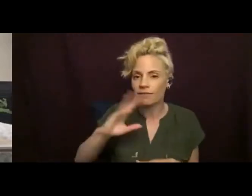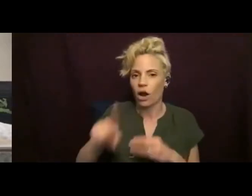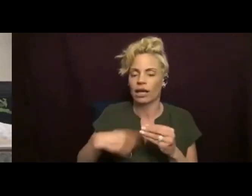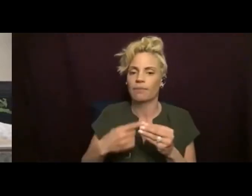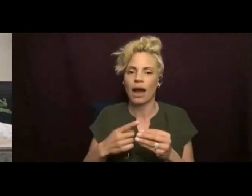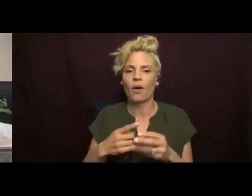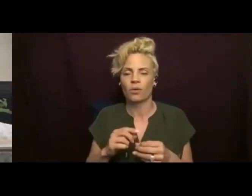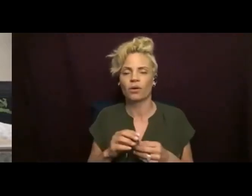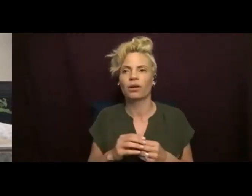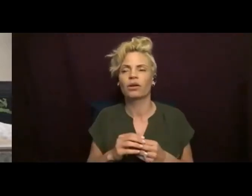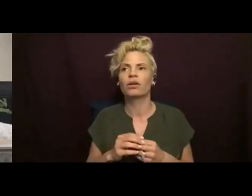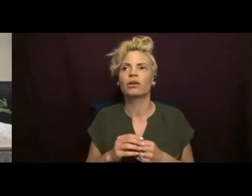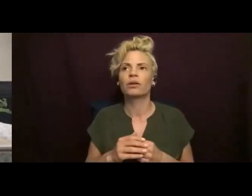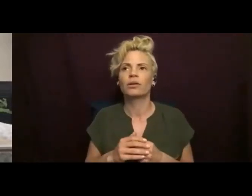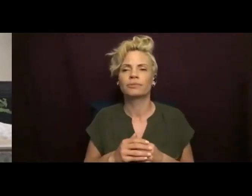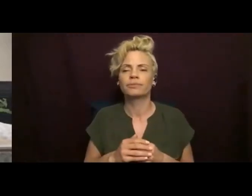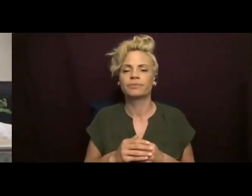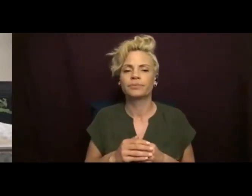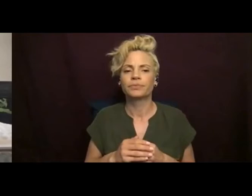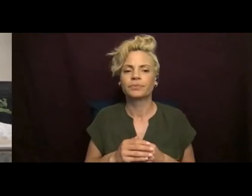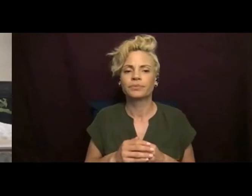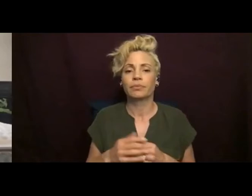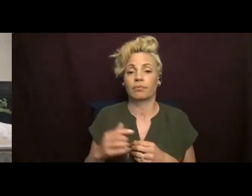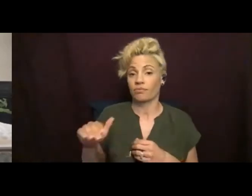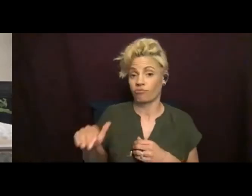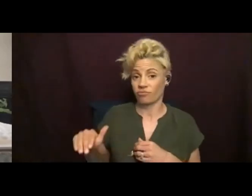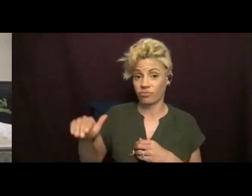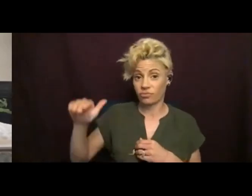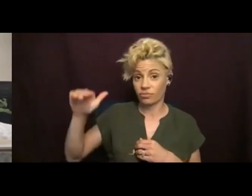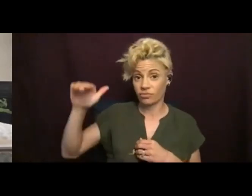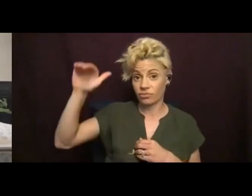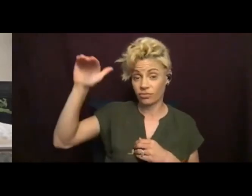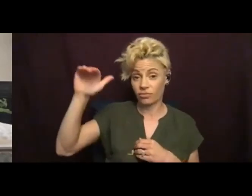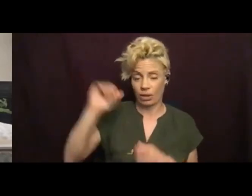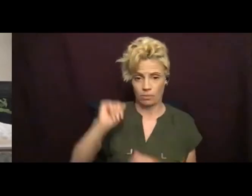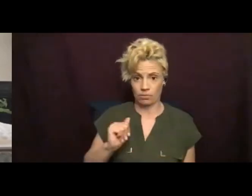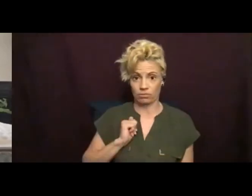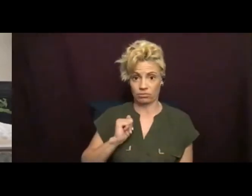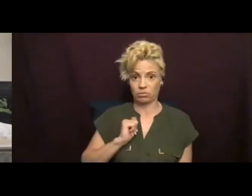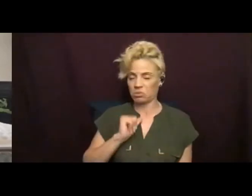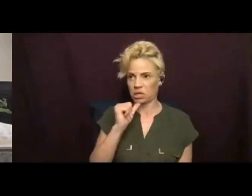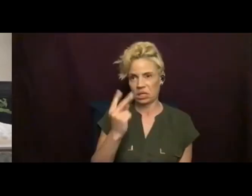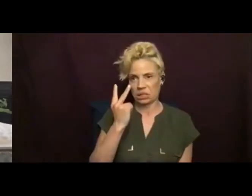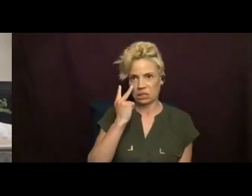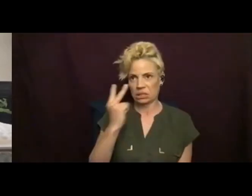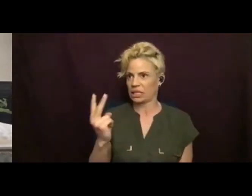Growing up, I personally didn't really see much representation of myself, my body,